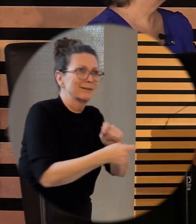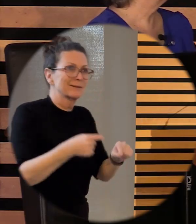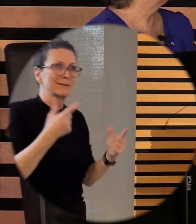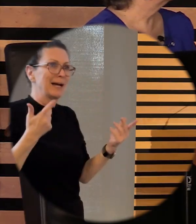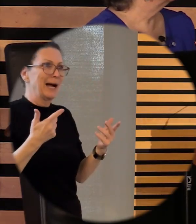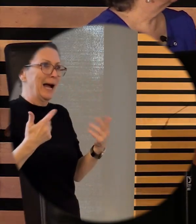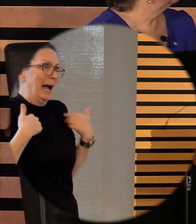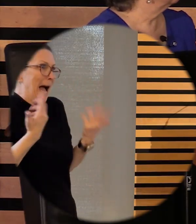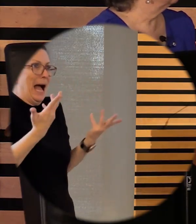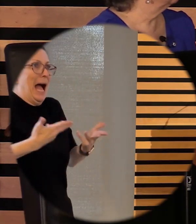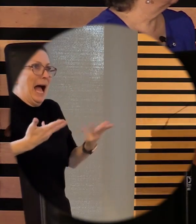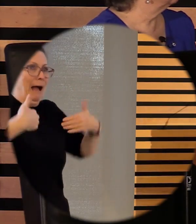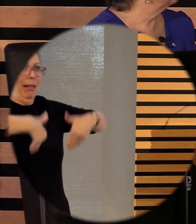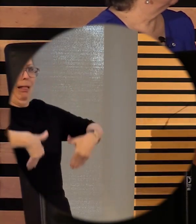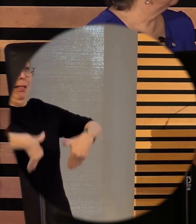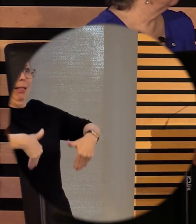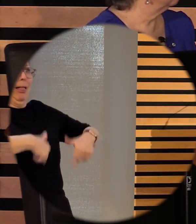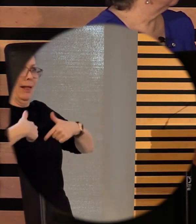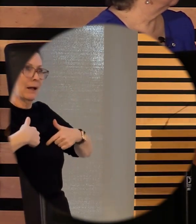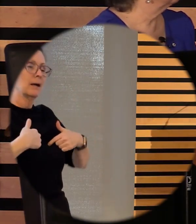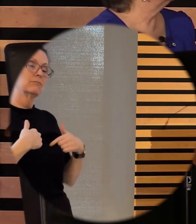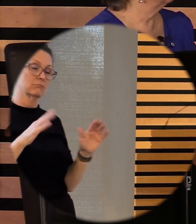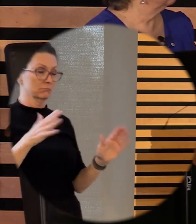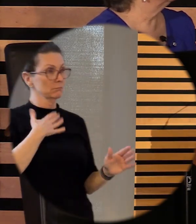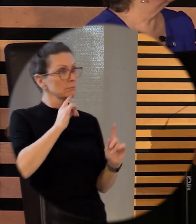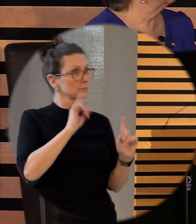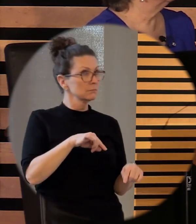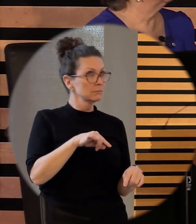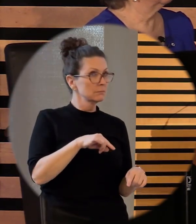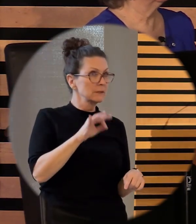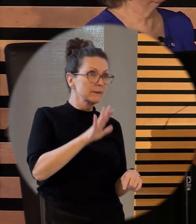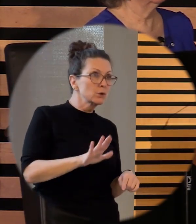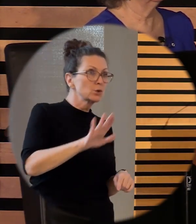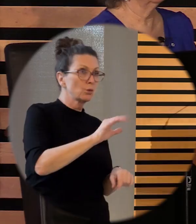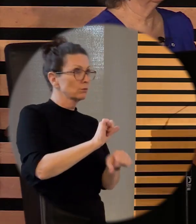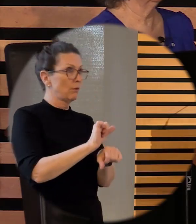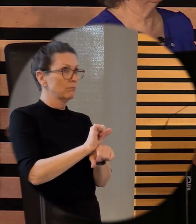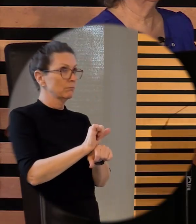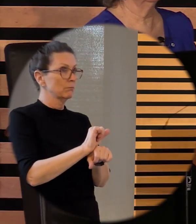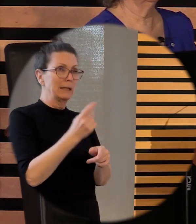difference. And I'll say for example, if you work in an organization and your job is facilities